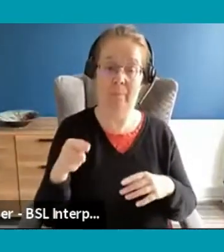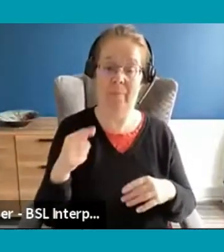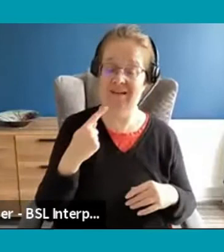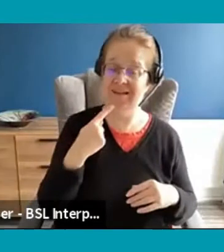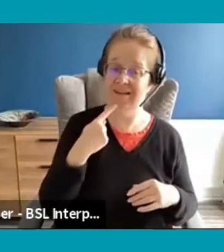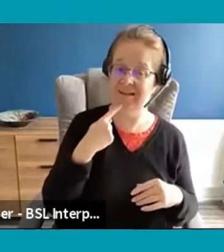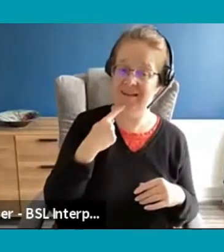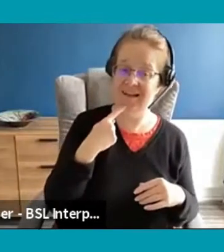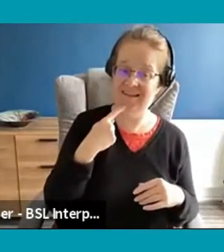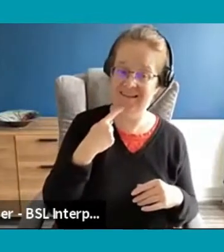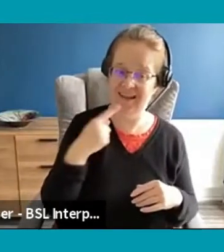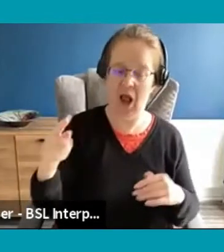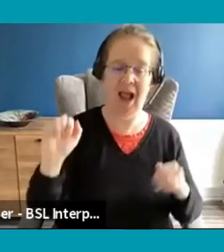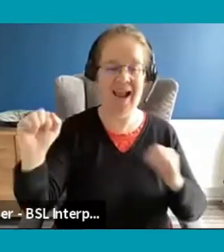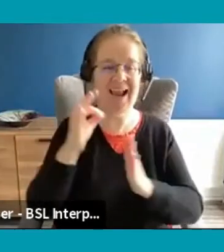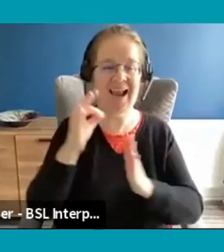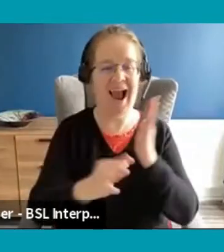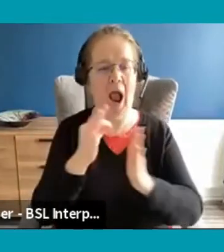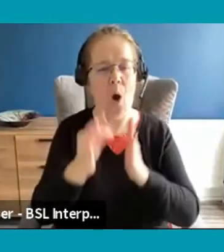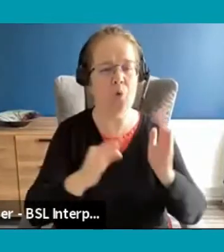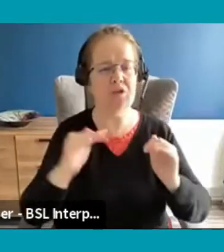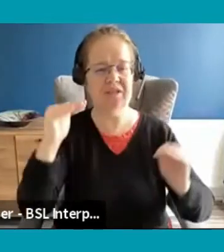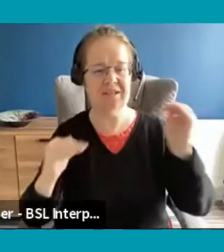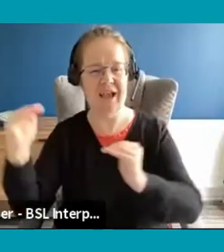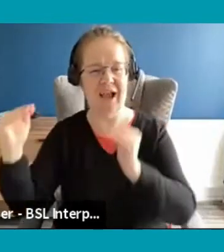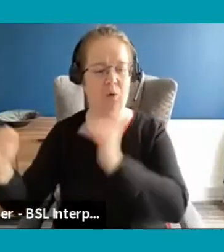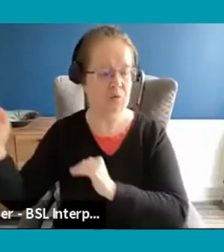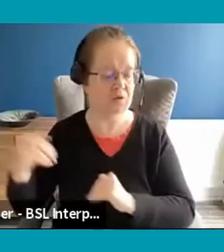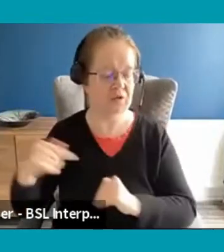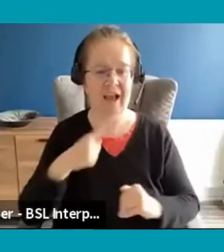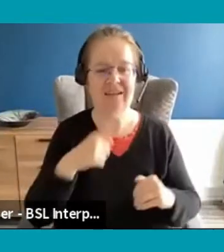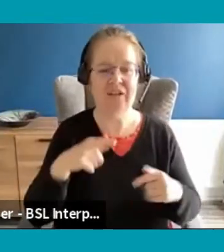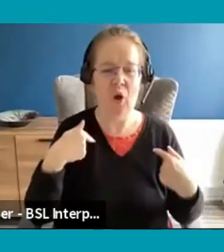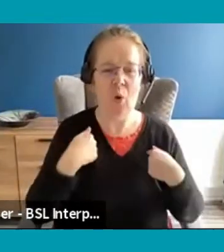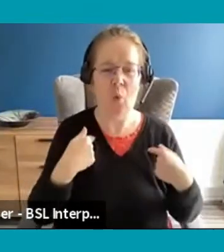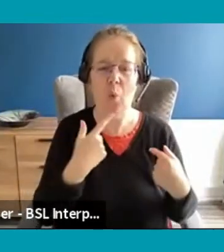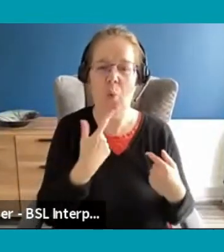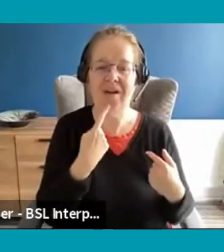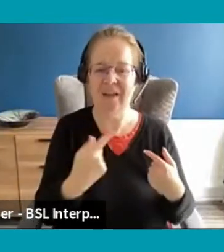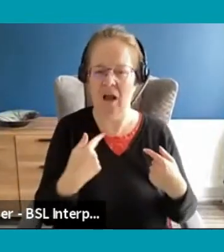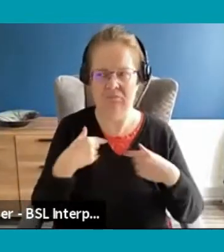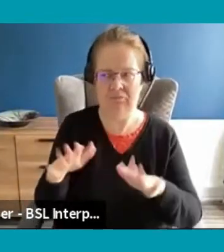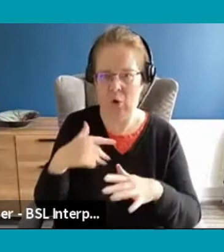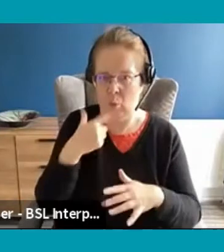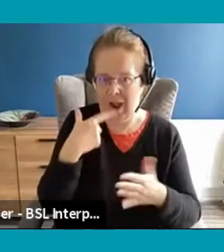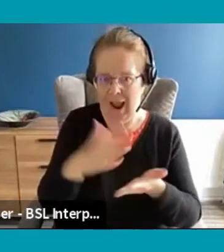paid employment was not something that was achievable for him. And then here we were, saying, actually, we'd be more than willing to employ you.